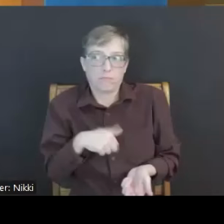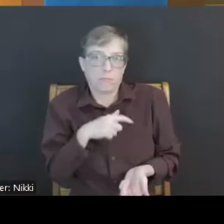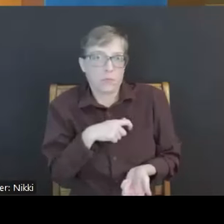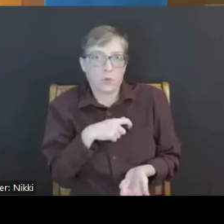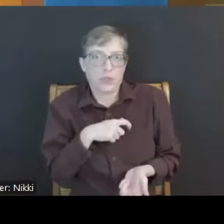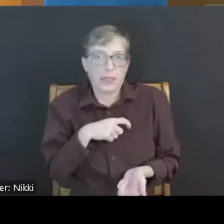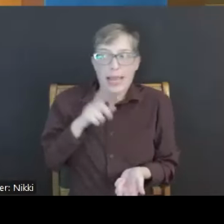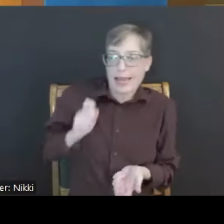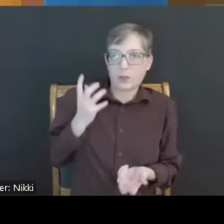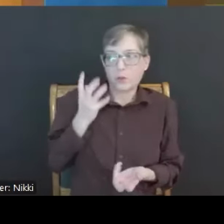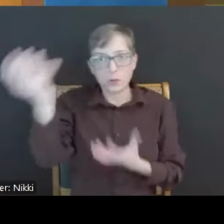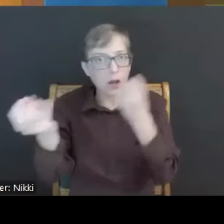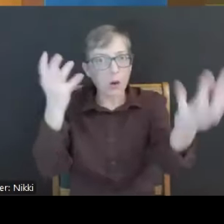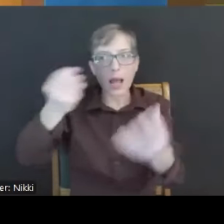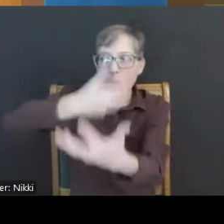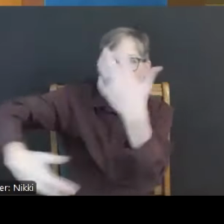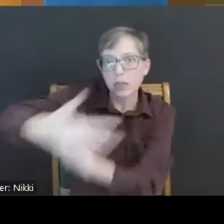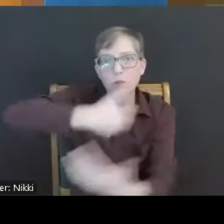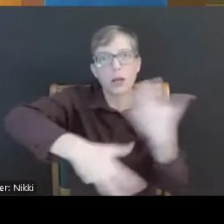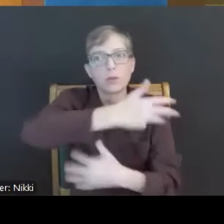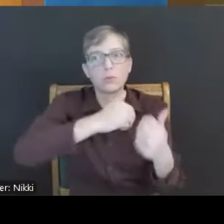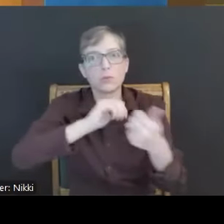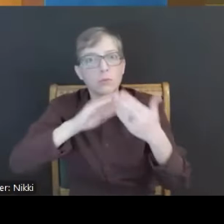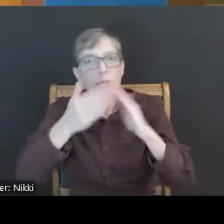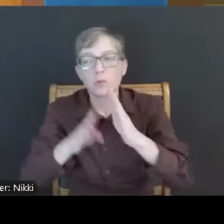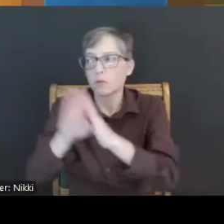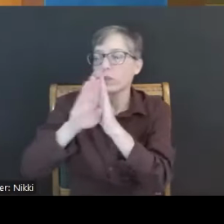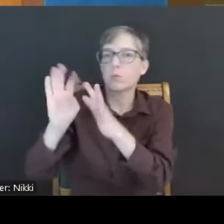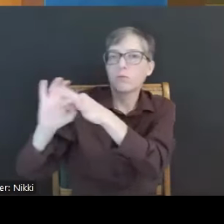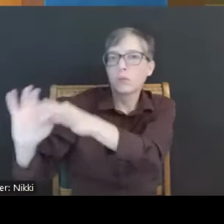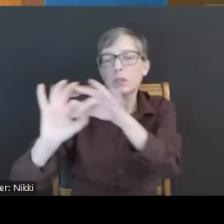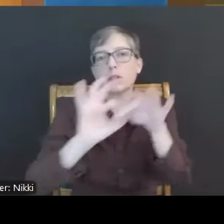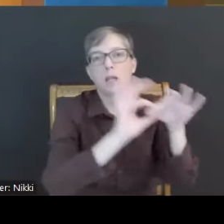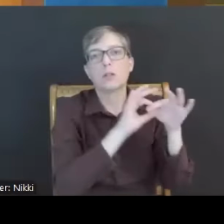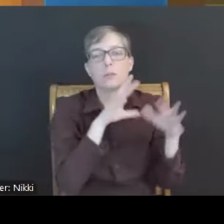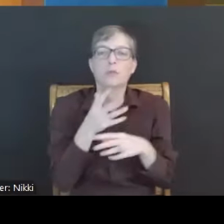to where we're at but we we stood steadfastness and making sure that we were in it and um as a